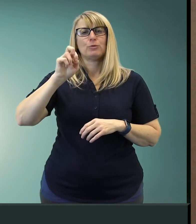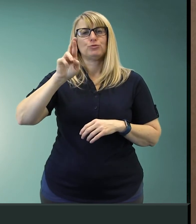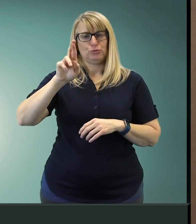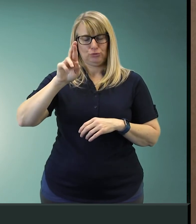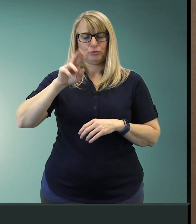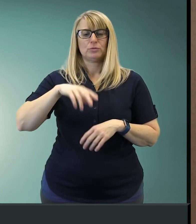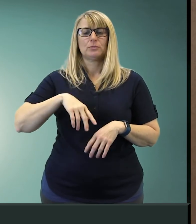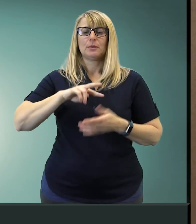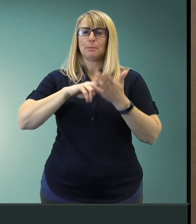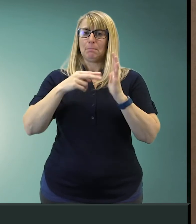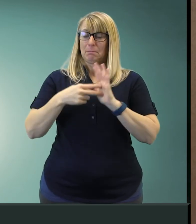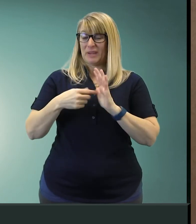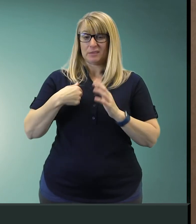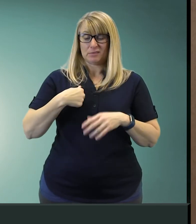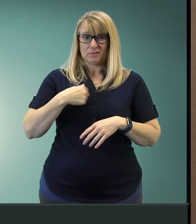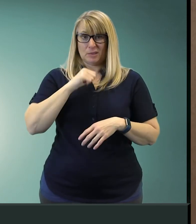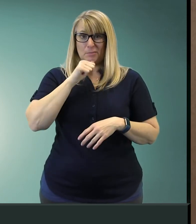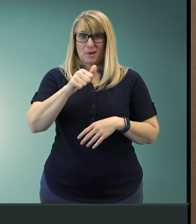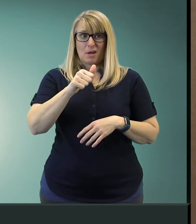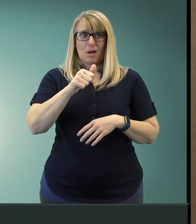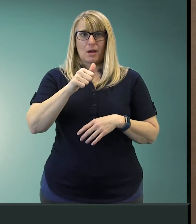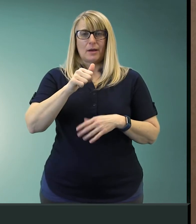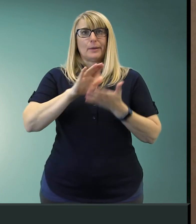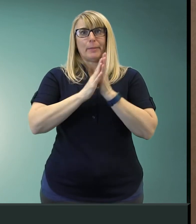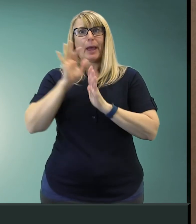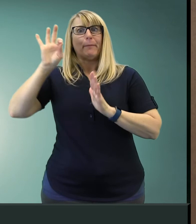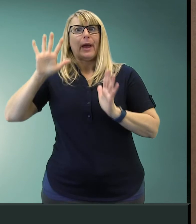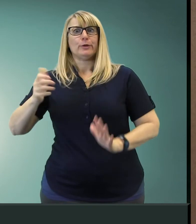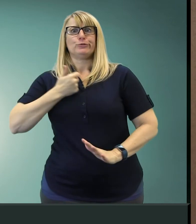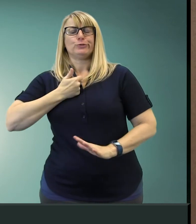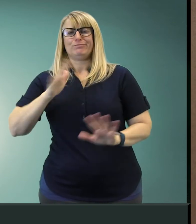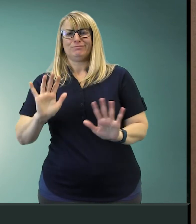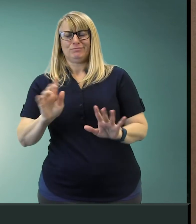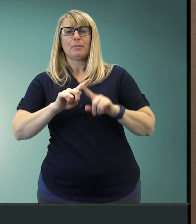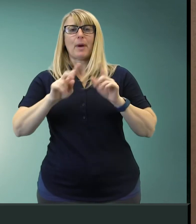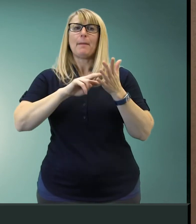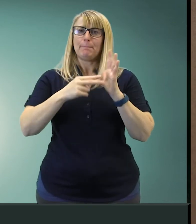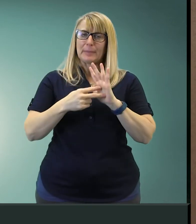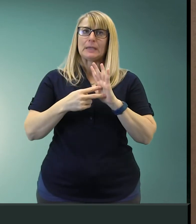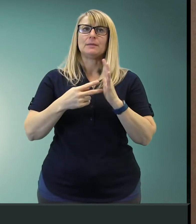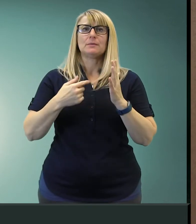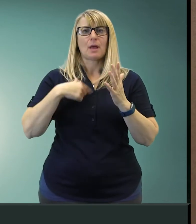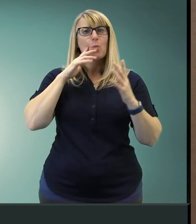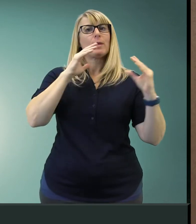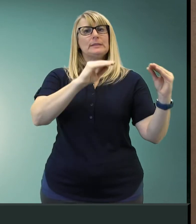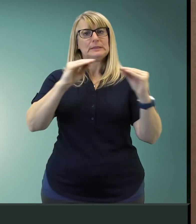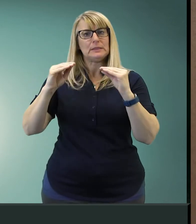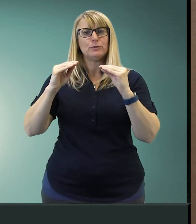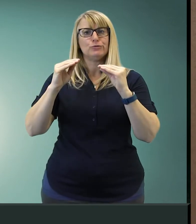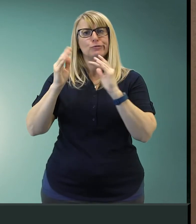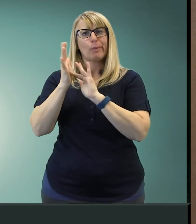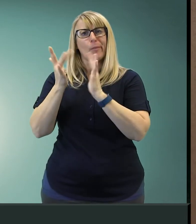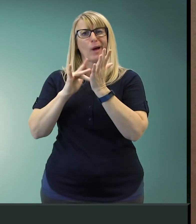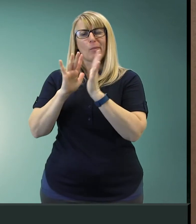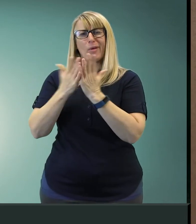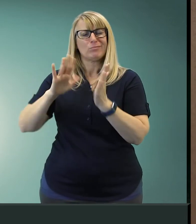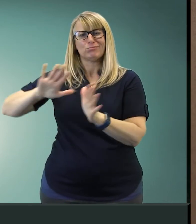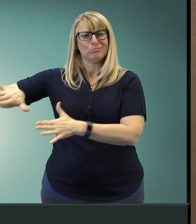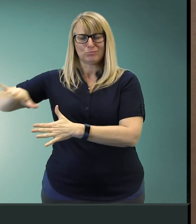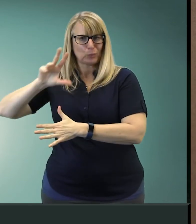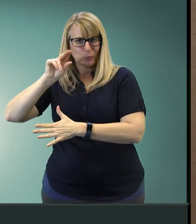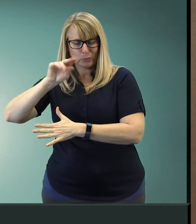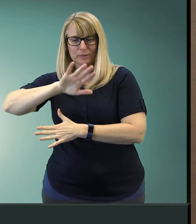That basically means, I'm not necessarily going to be a pastor in the sense, that I will be teaching the Bible.